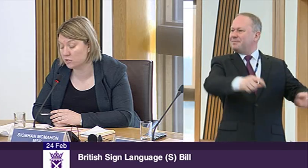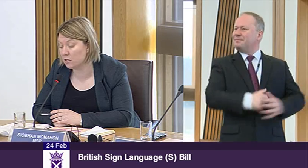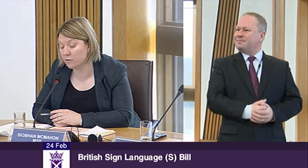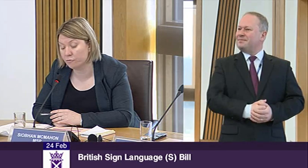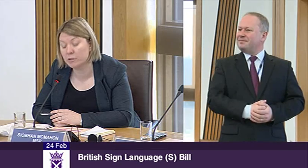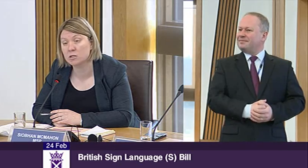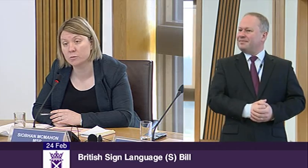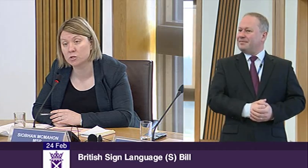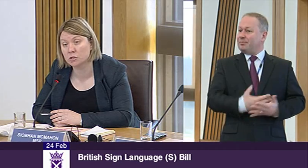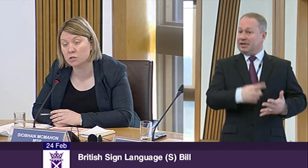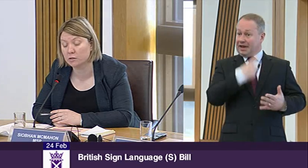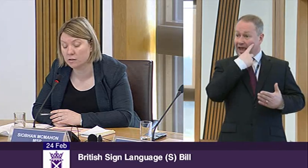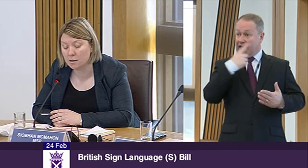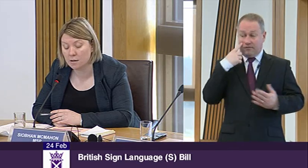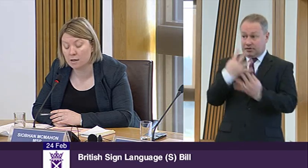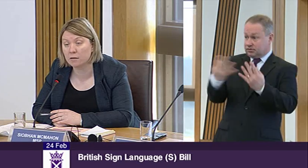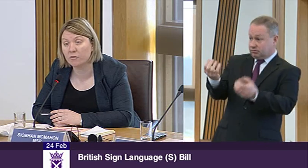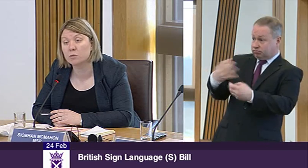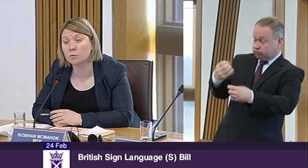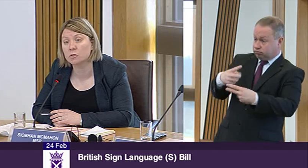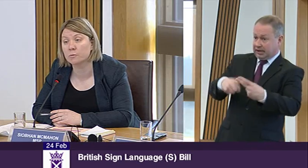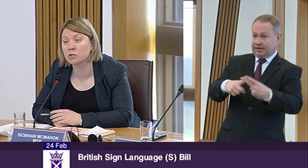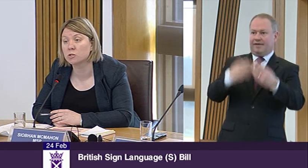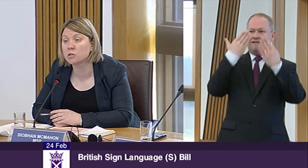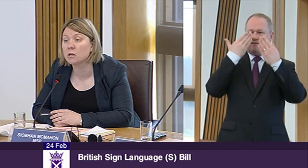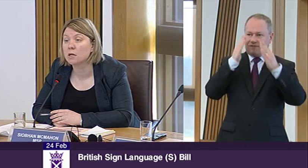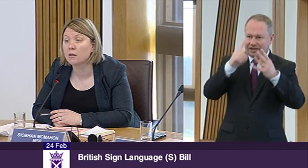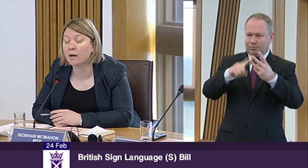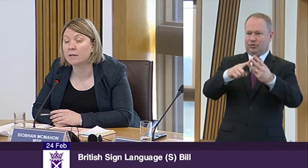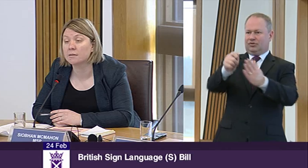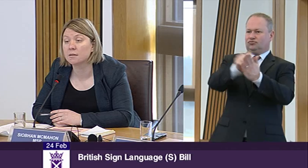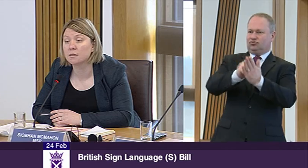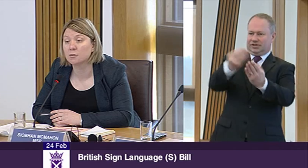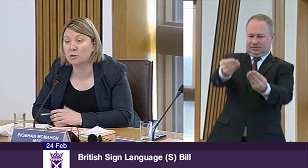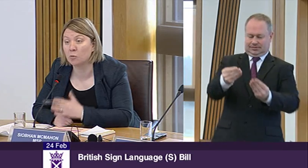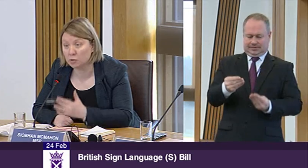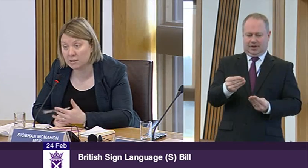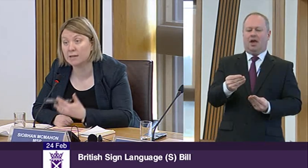We heard in evidence, and we have seen from written submissions and from comments on Facebook,